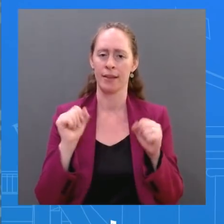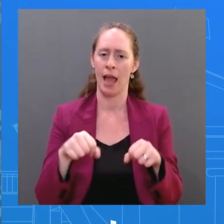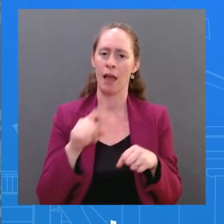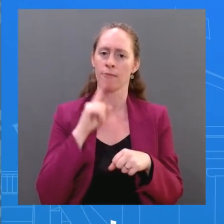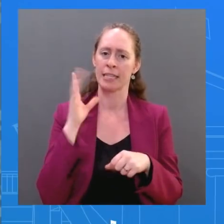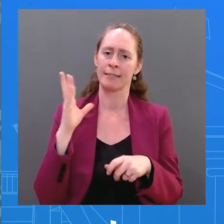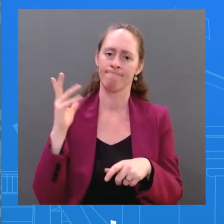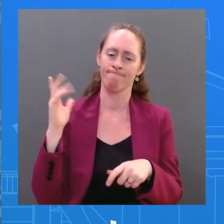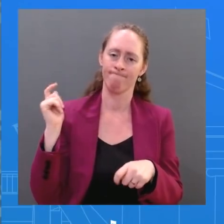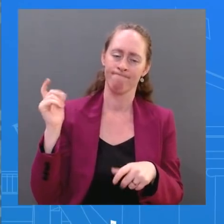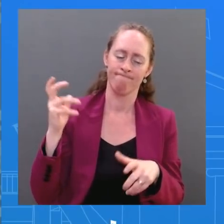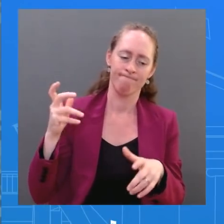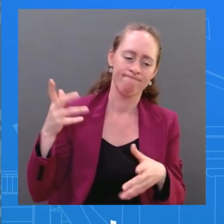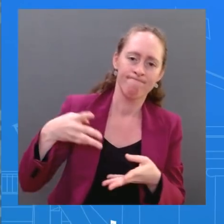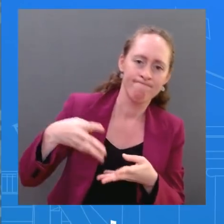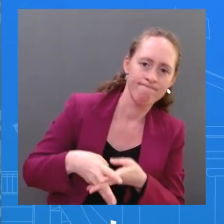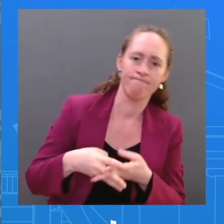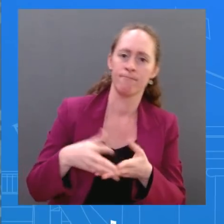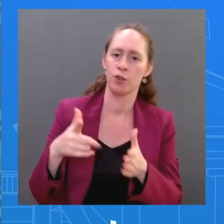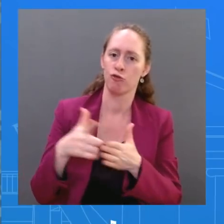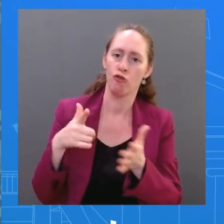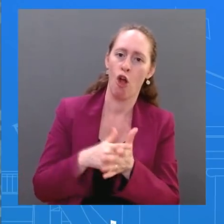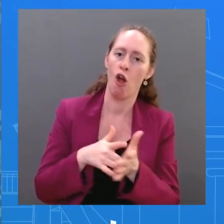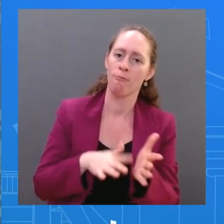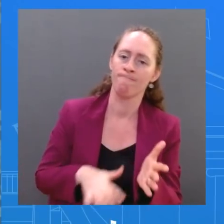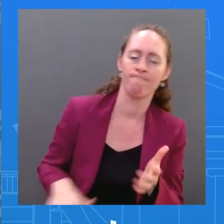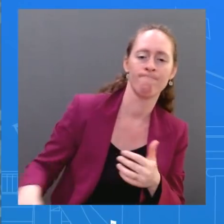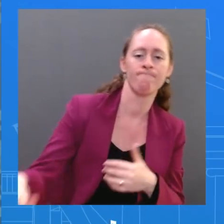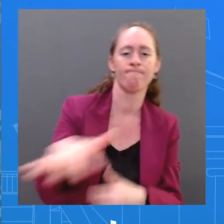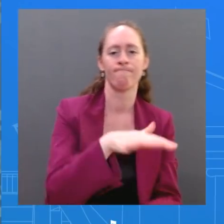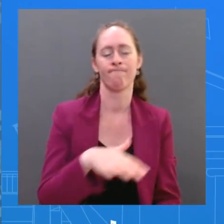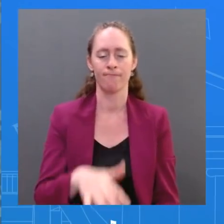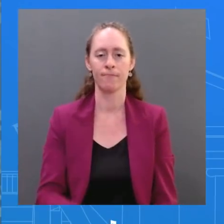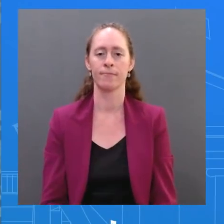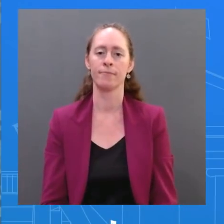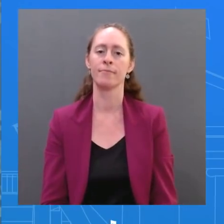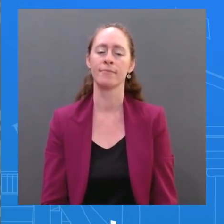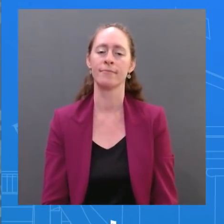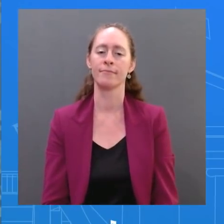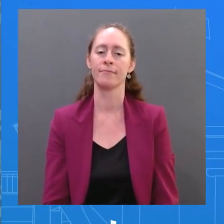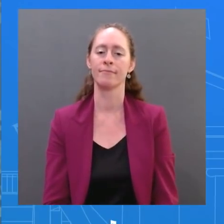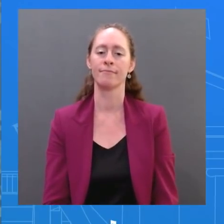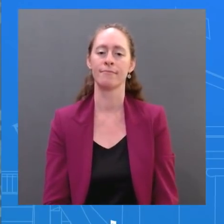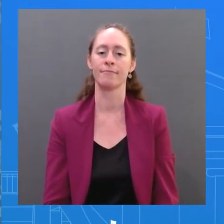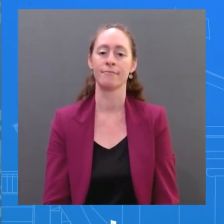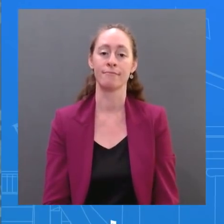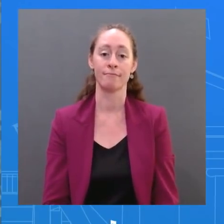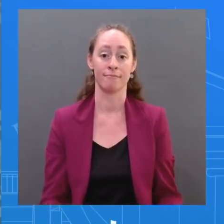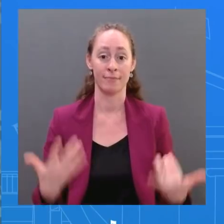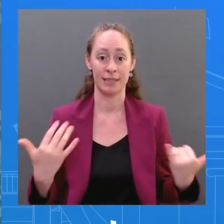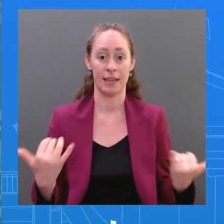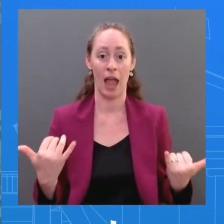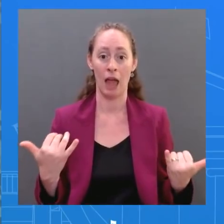he has asked the American public to take their voices to the ballot box to make sure to do what you just asked me --